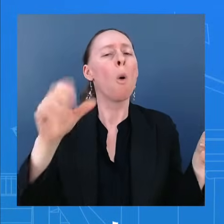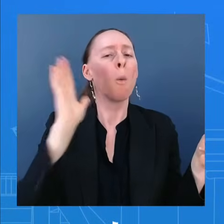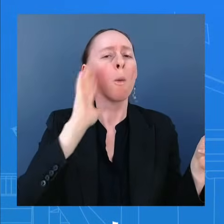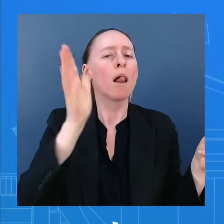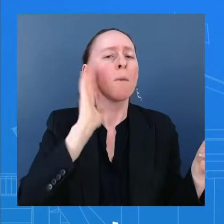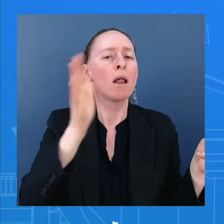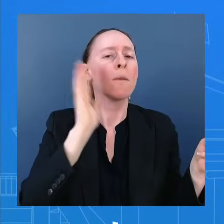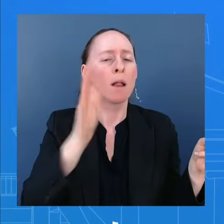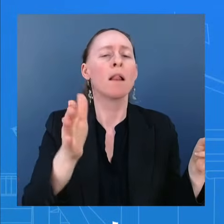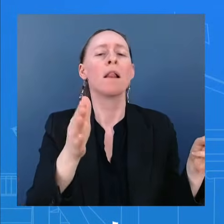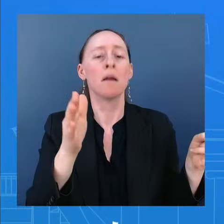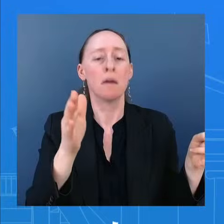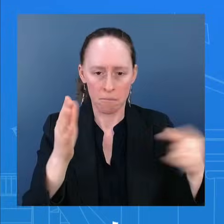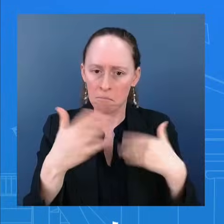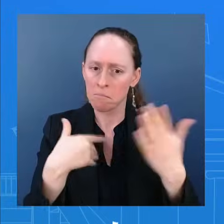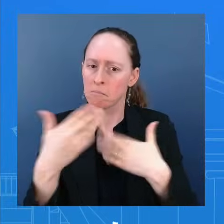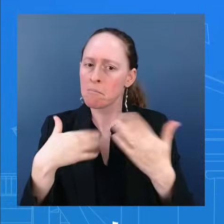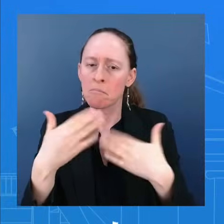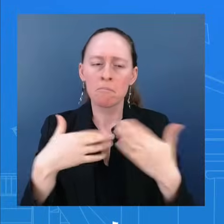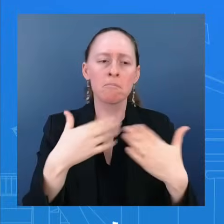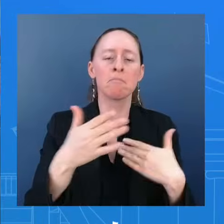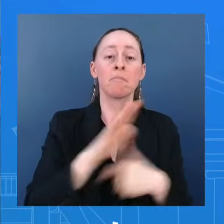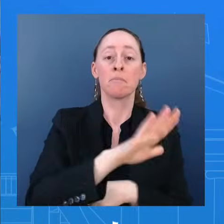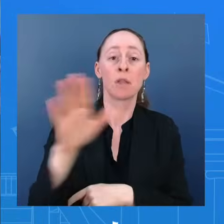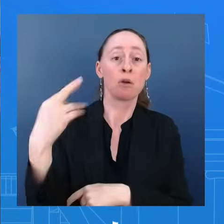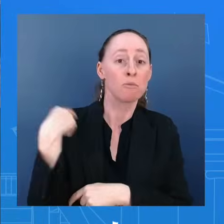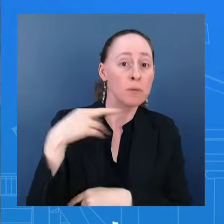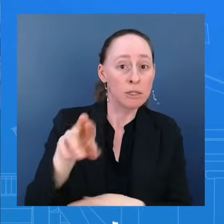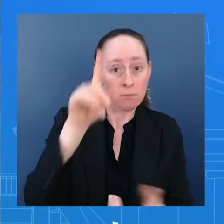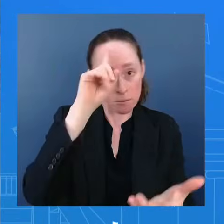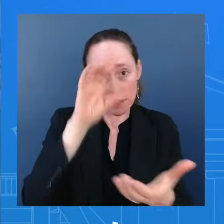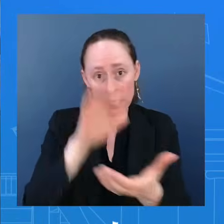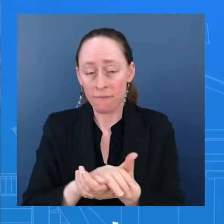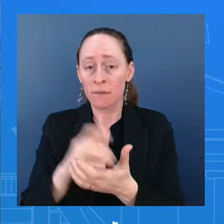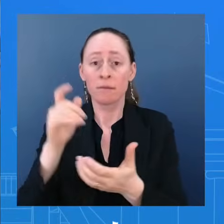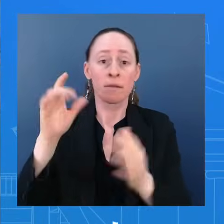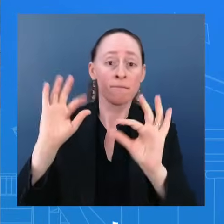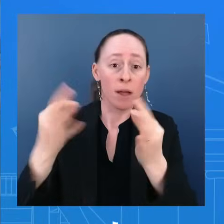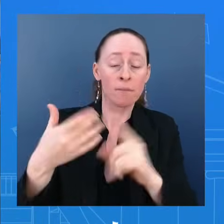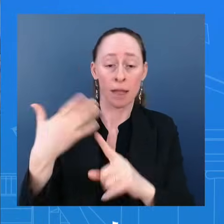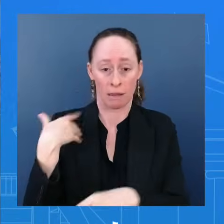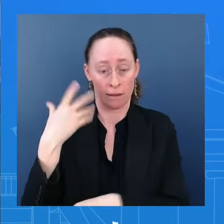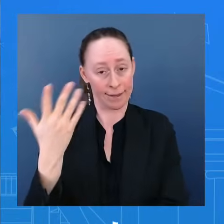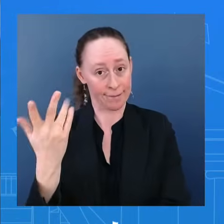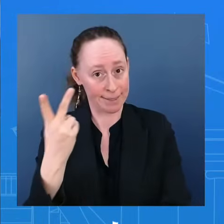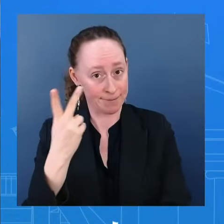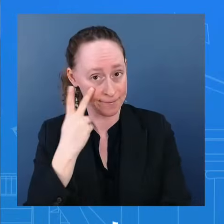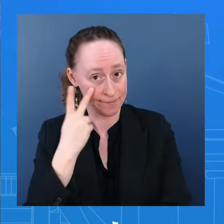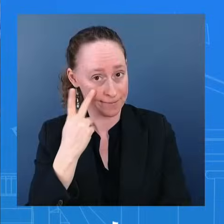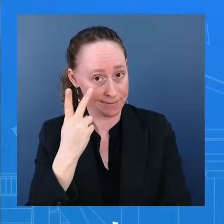We hol- -- we want to hold them to that. The Press: And on India. As the president concludes his four-year term, what do you think of the key achievements of India-U.S.'s